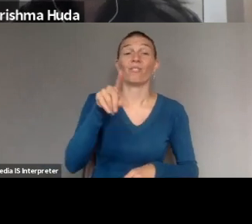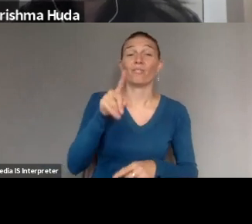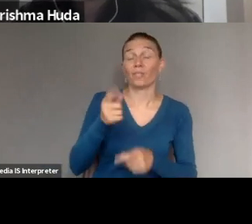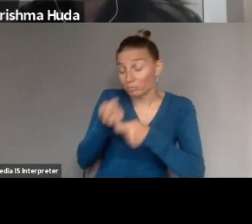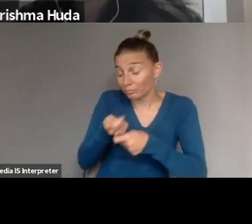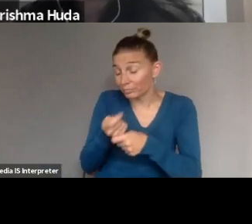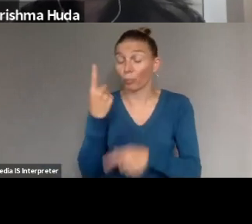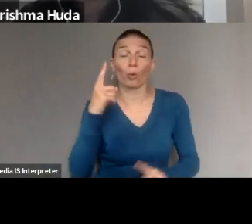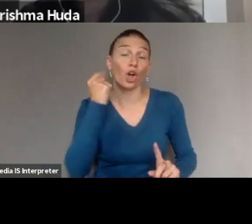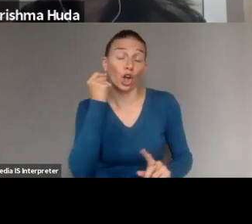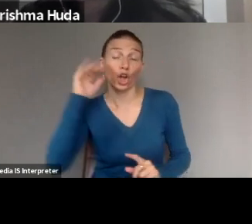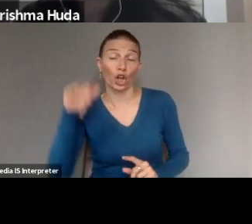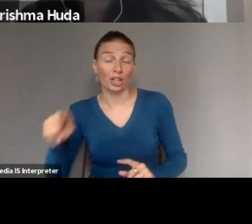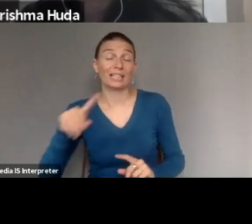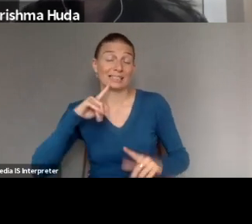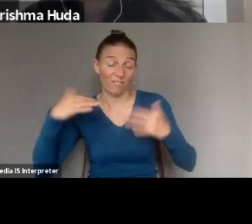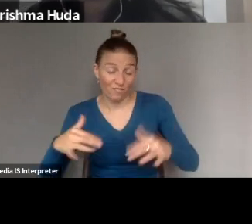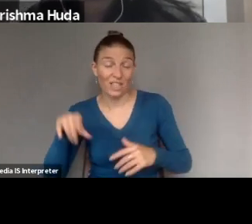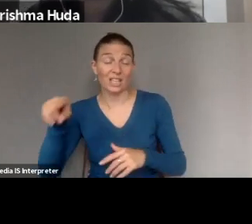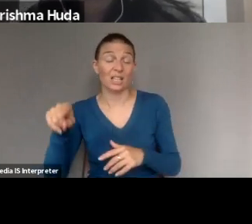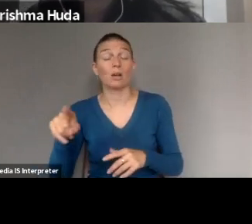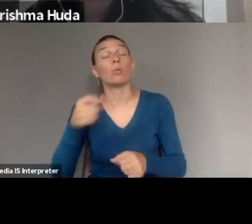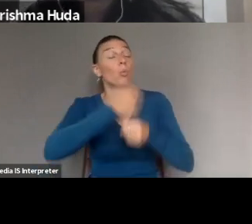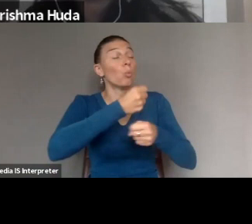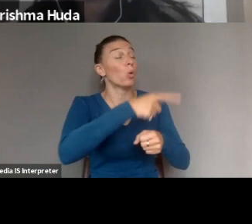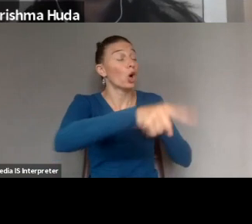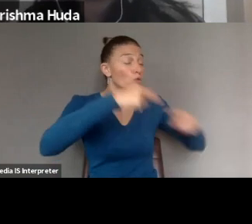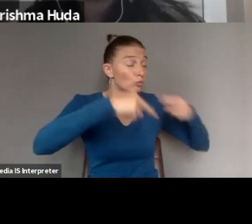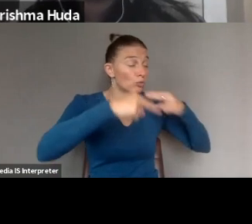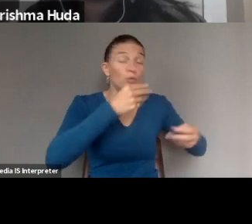and she was earning about $2 a day before the pandemic.